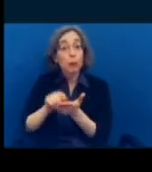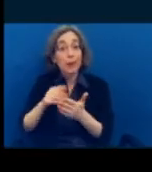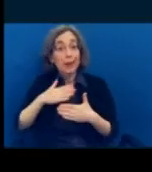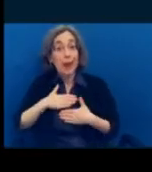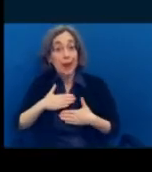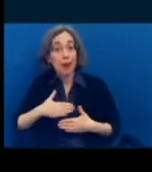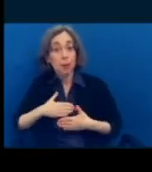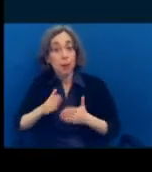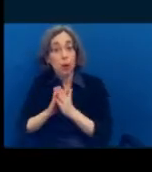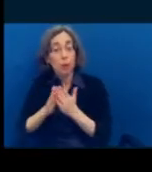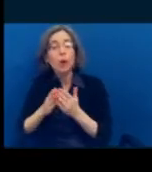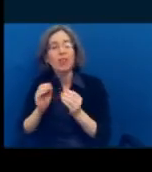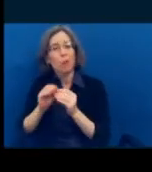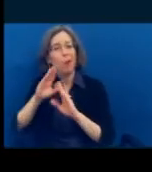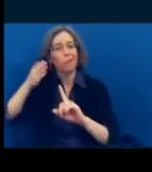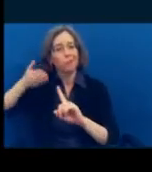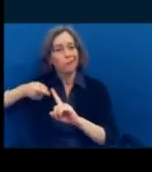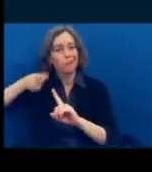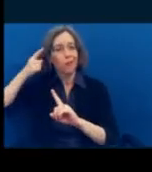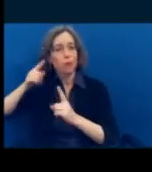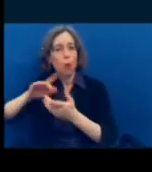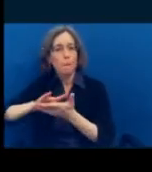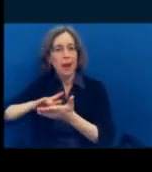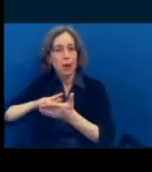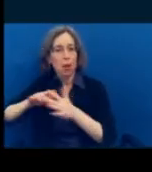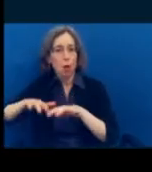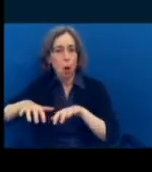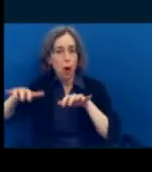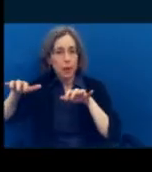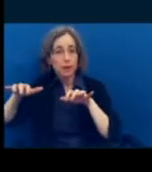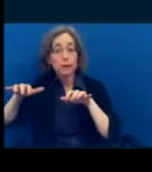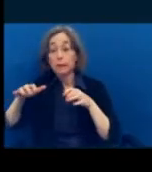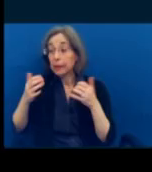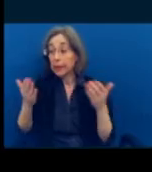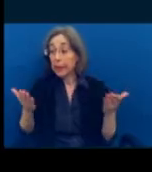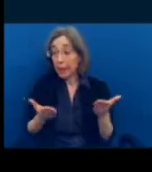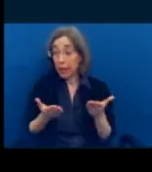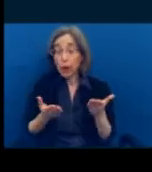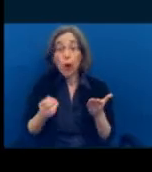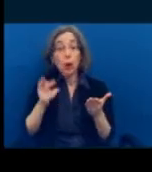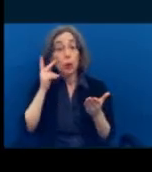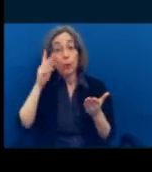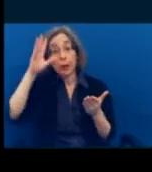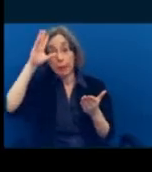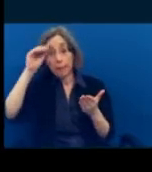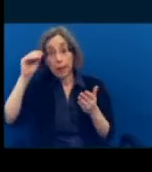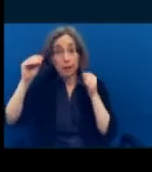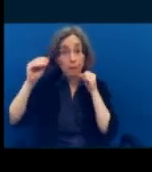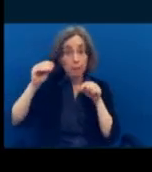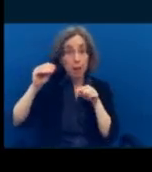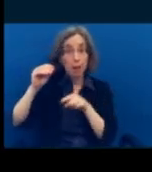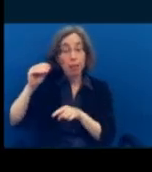AUDIENCE. AGAIN YOU OFTEN SEE THE INITIAL COMPANION PAIR BUT IN THIS FORMAT, THE MAN TENDS TO BE BROADLY DISSECTED AS YOU CAN SEE